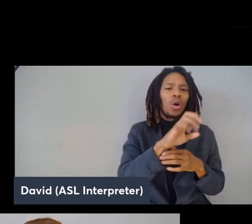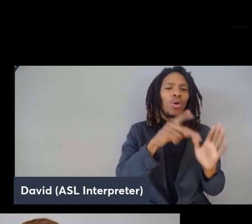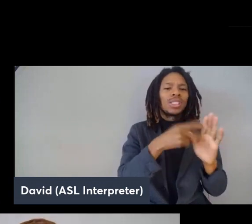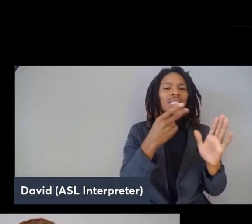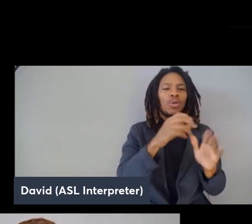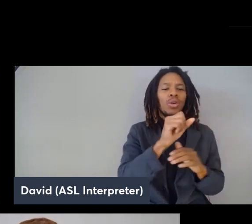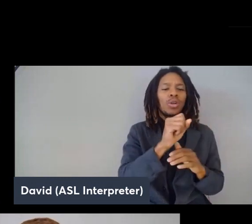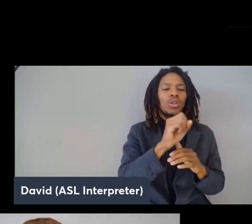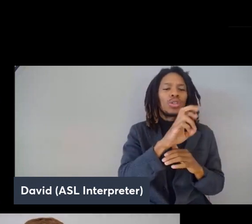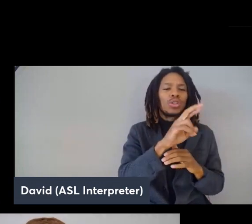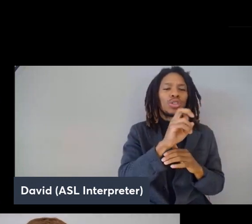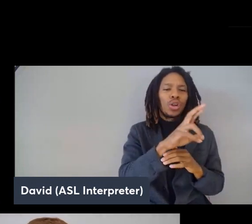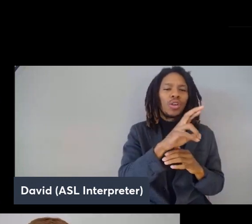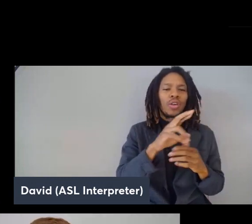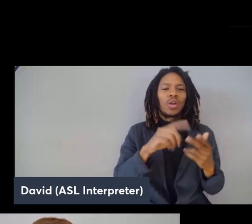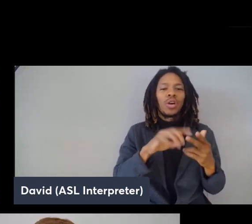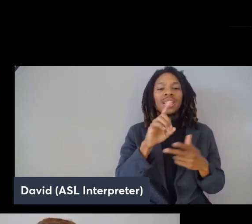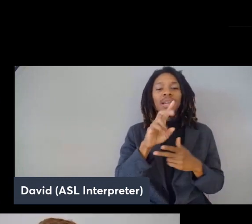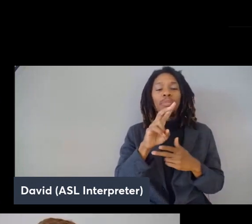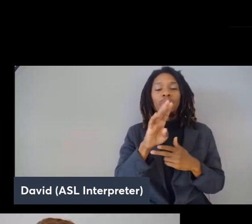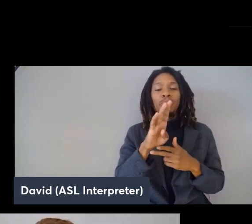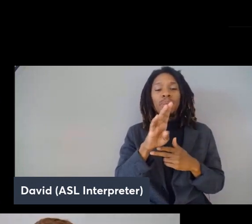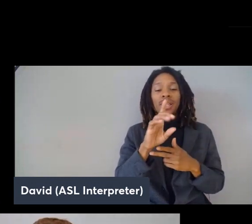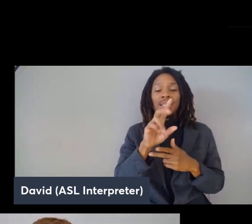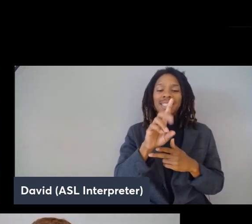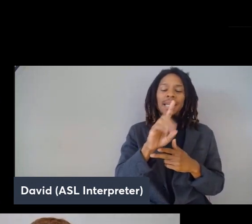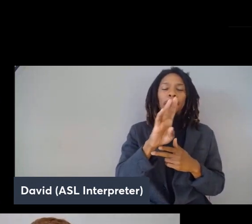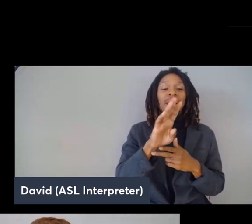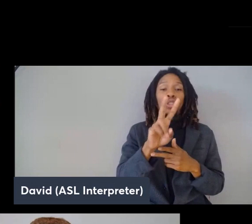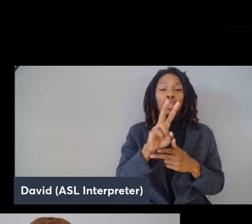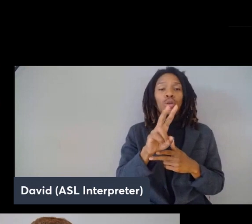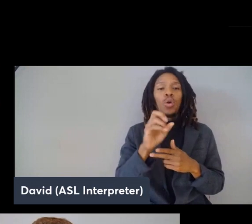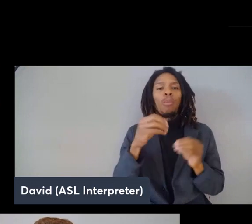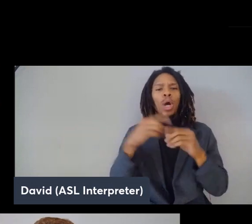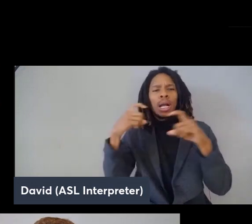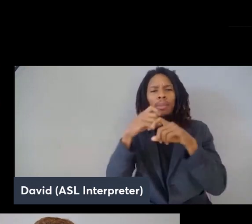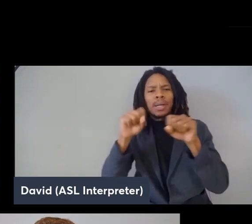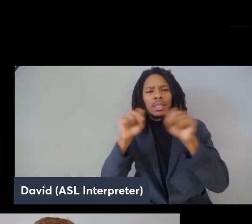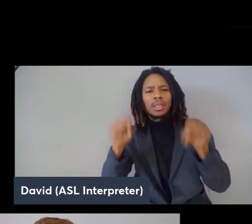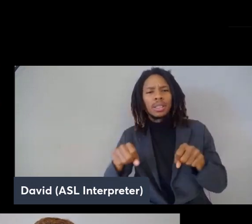or more complex systems like, again, SAP. So being able to create change data capture,